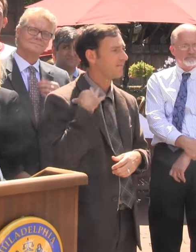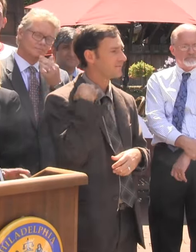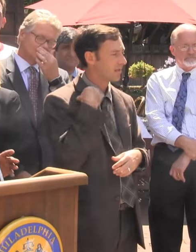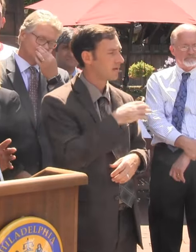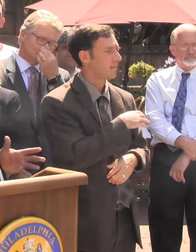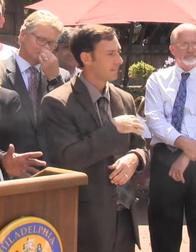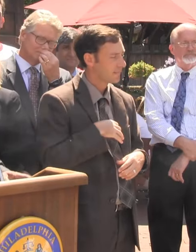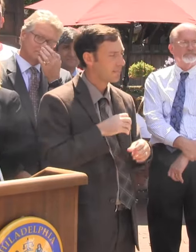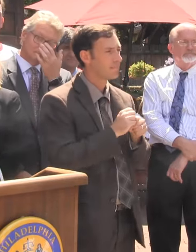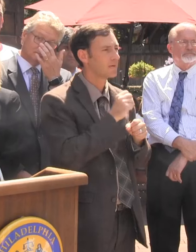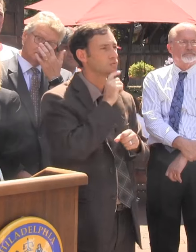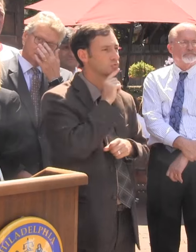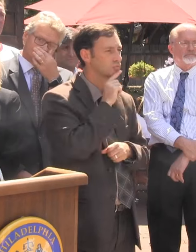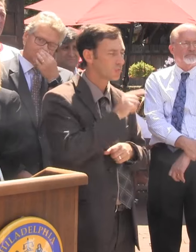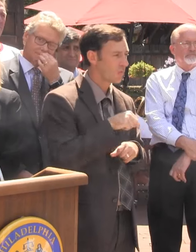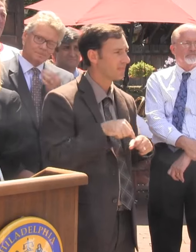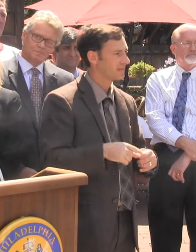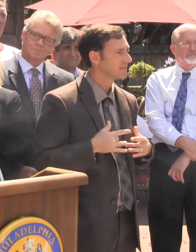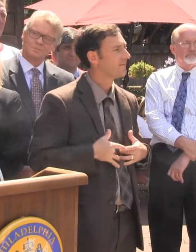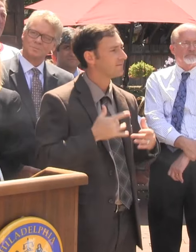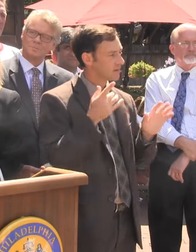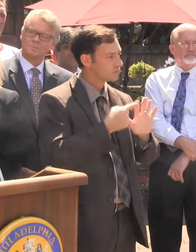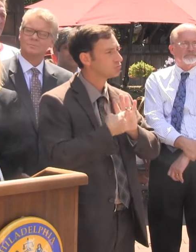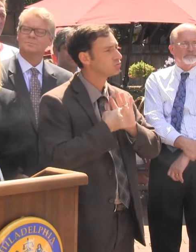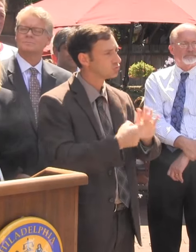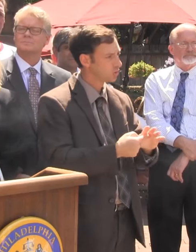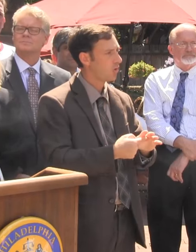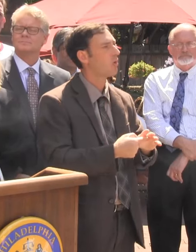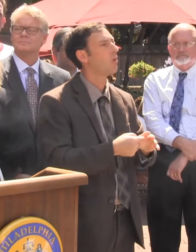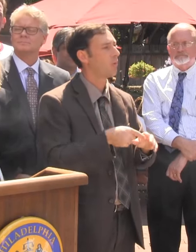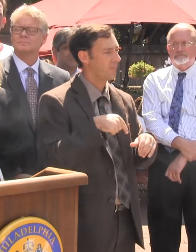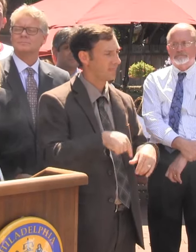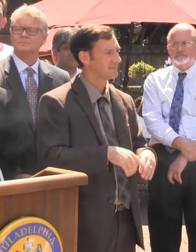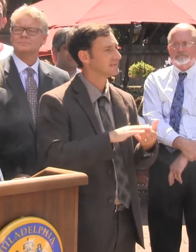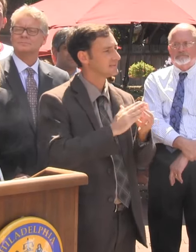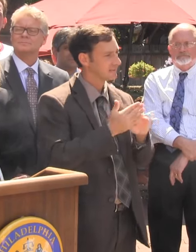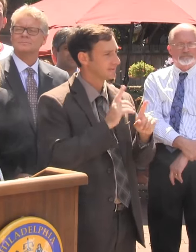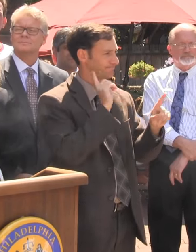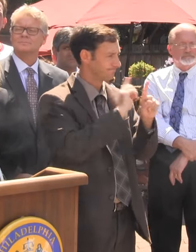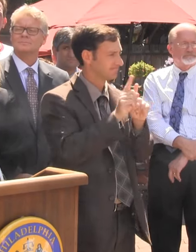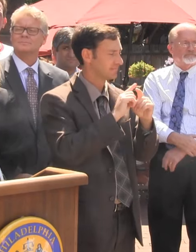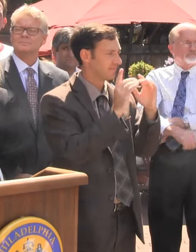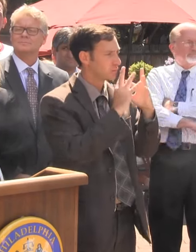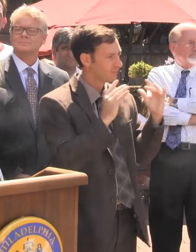making sure that this event reflects the demographics of the city, and our members are aware of